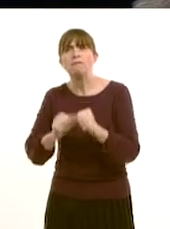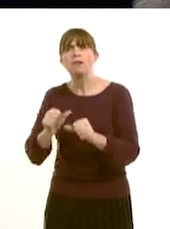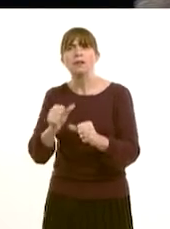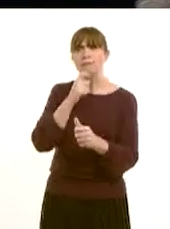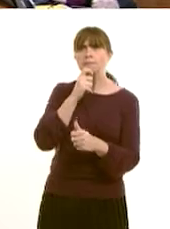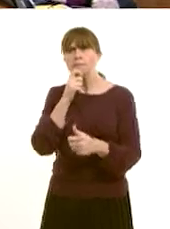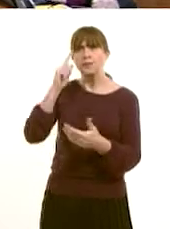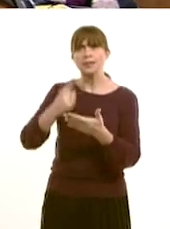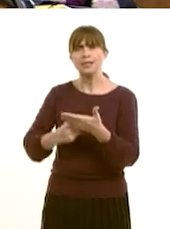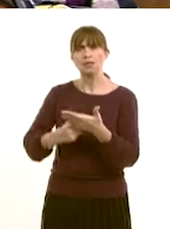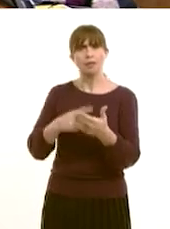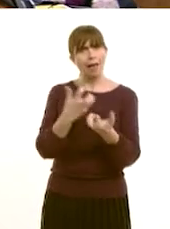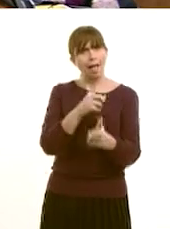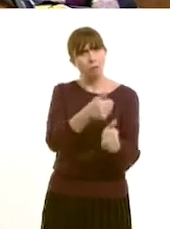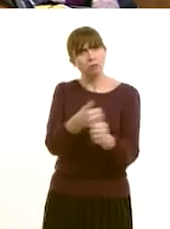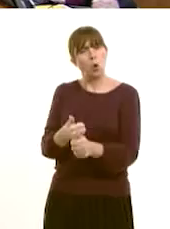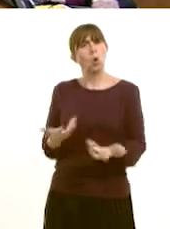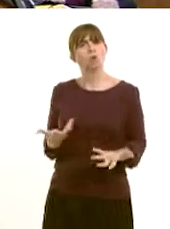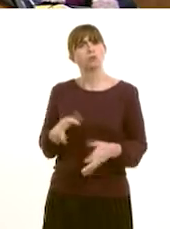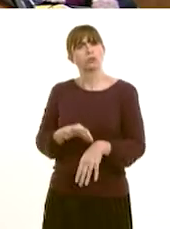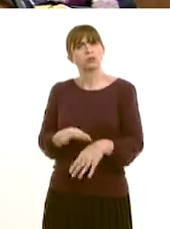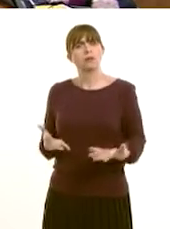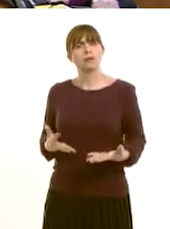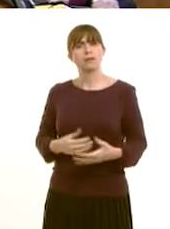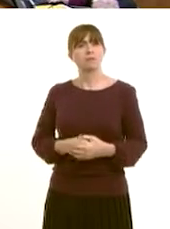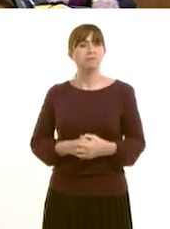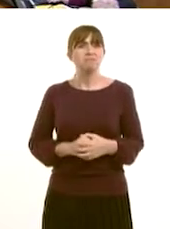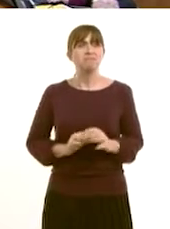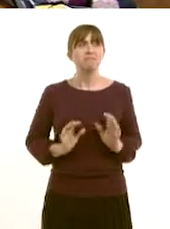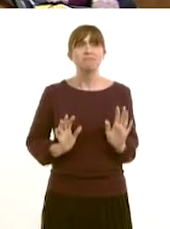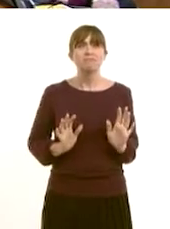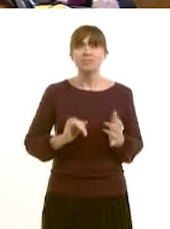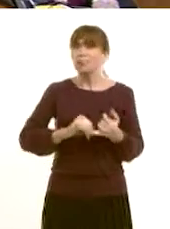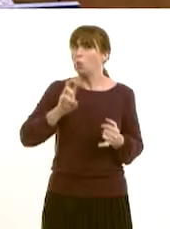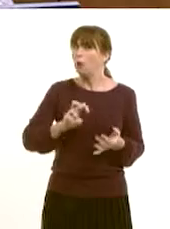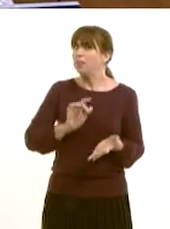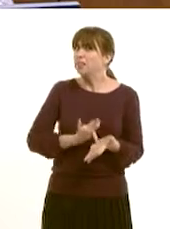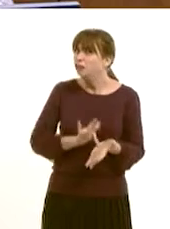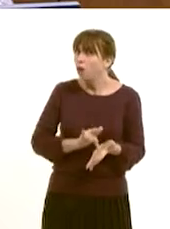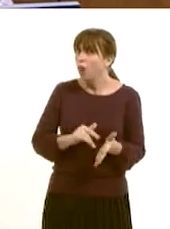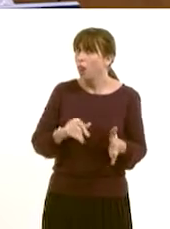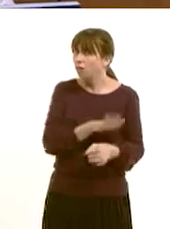Carwyn Jones: I donít see this as a particular issue in South Wales Central, but nevertheless